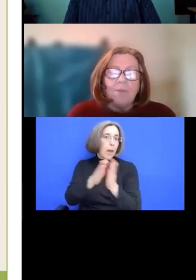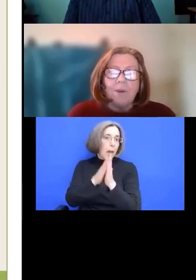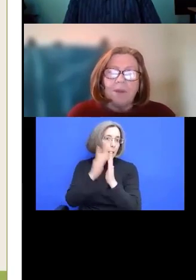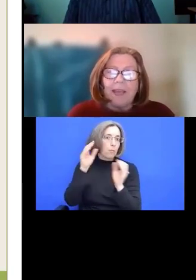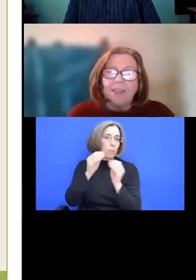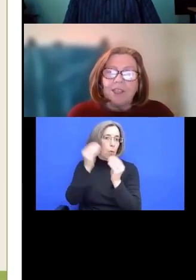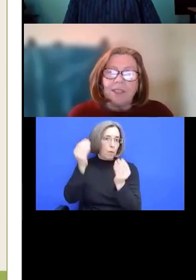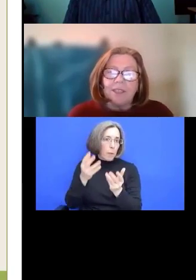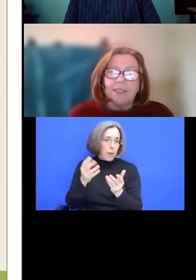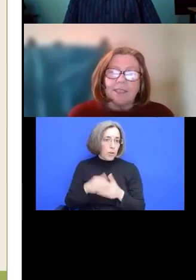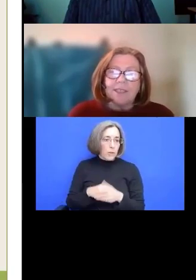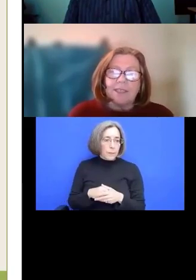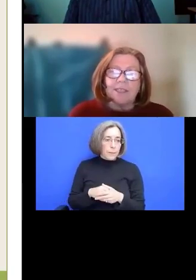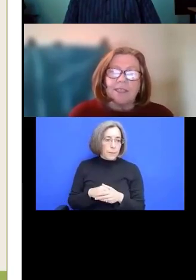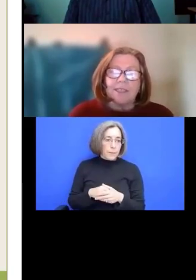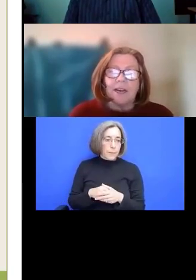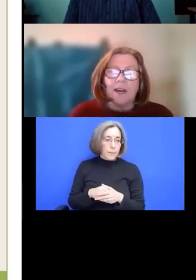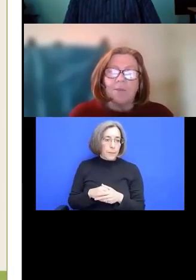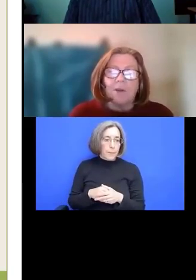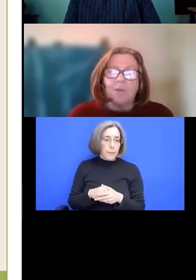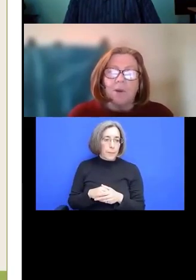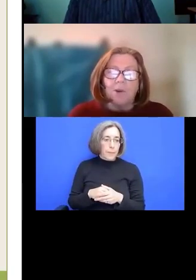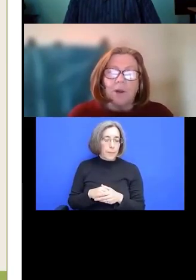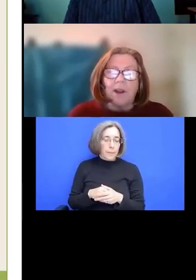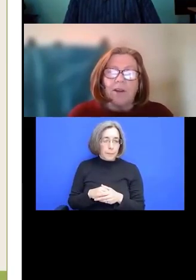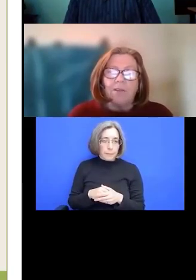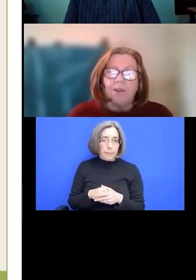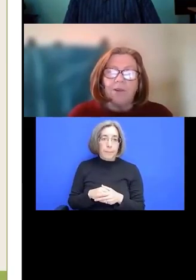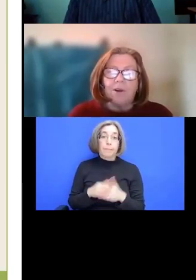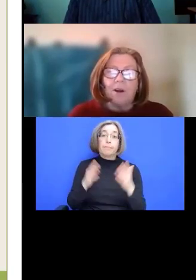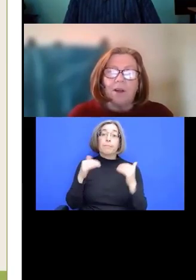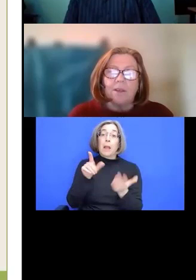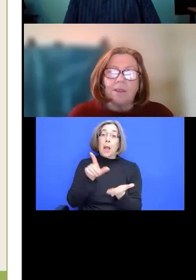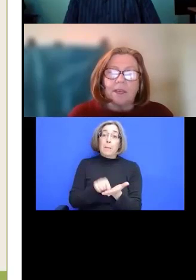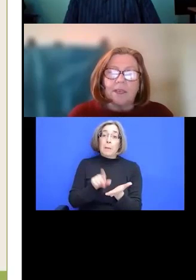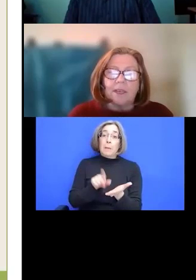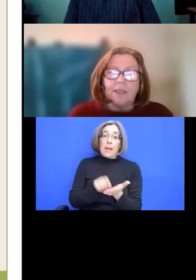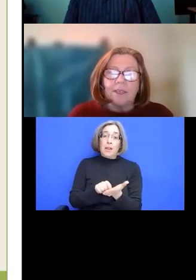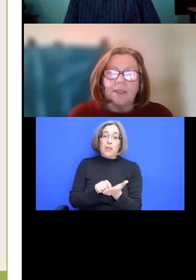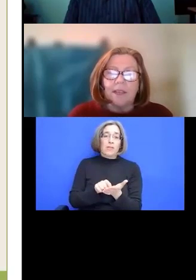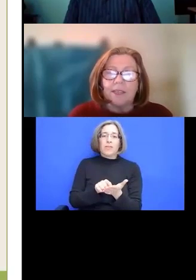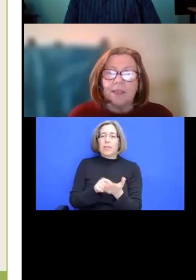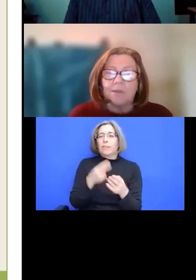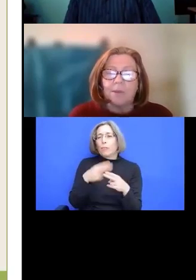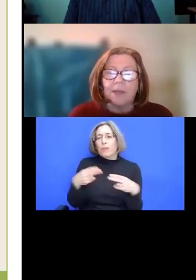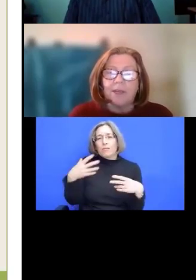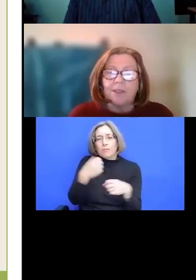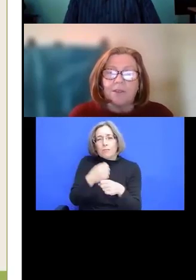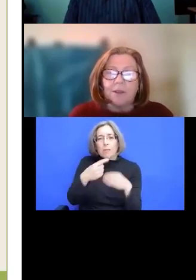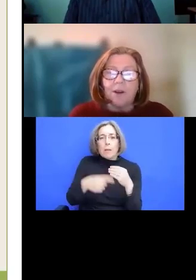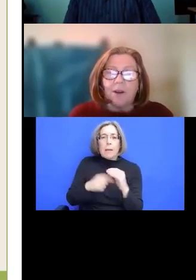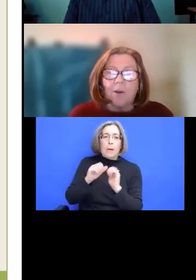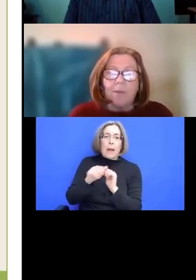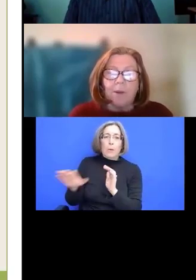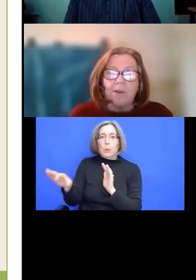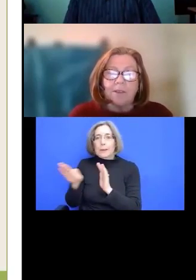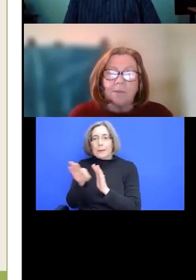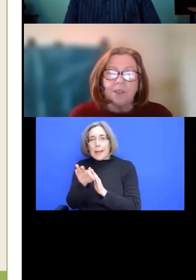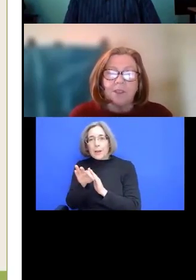Publications, this is just a real quick overview on selecting and deselecting publications for the RPPR submission